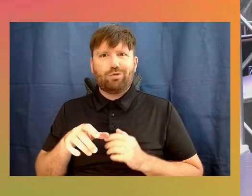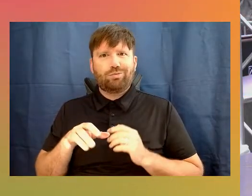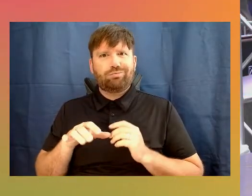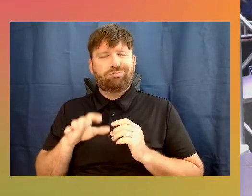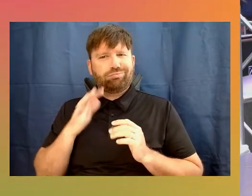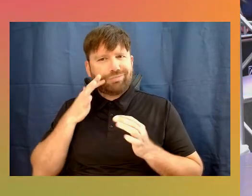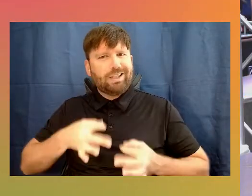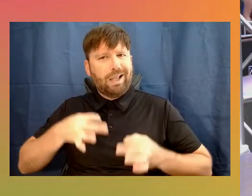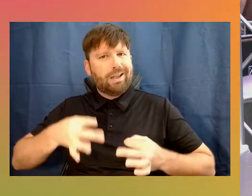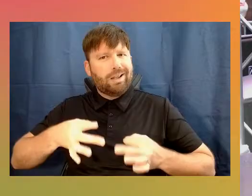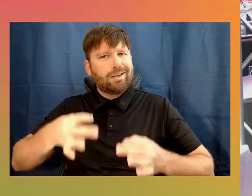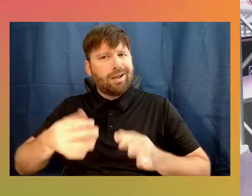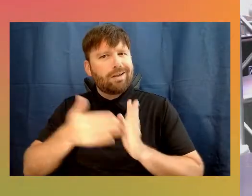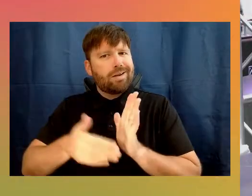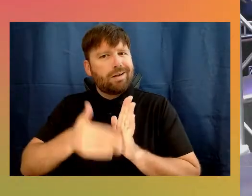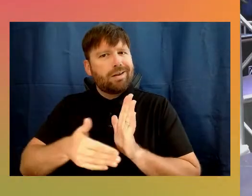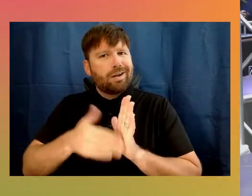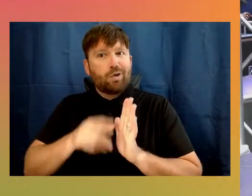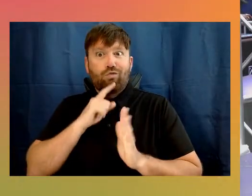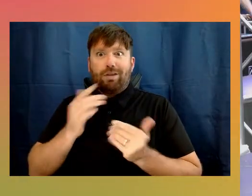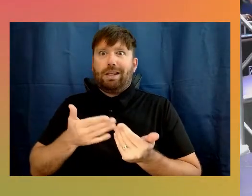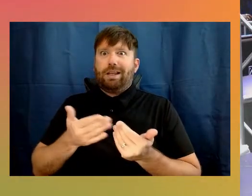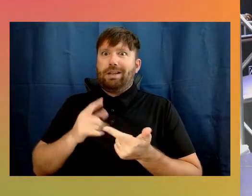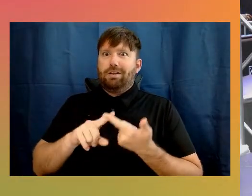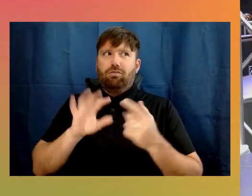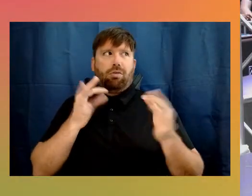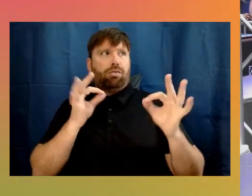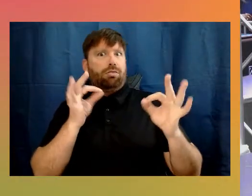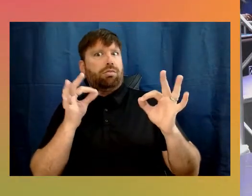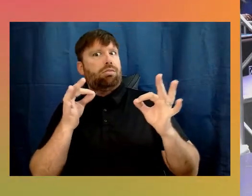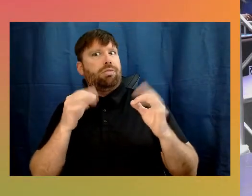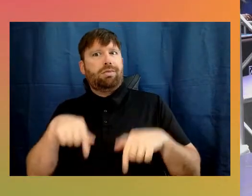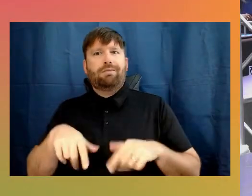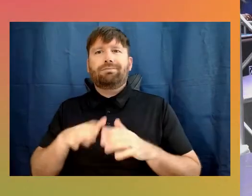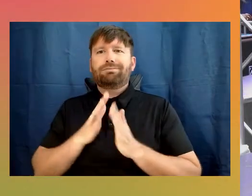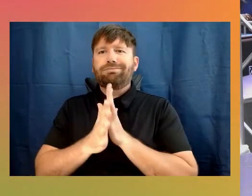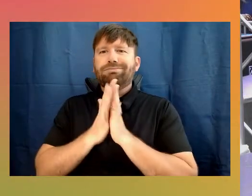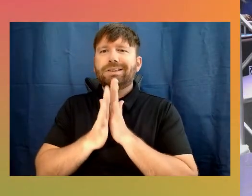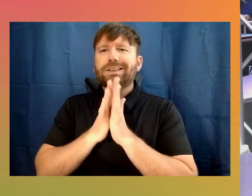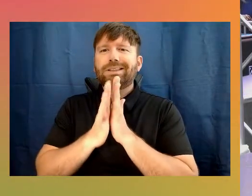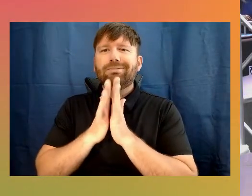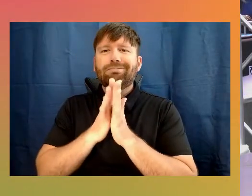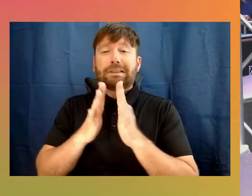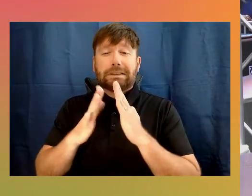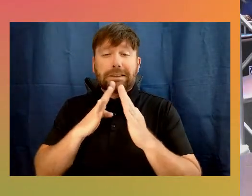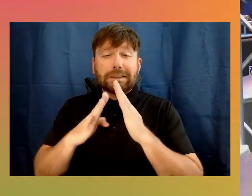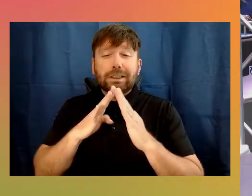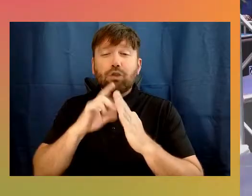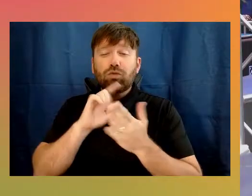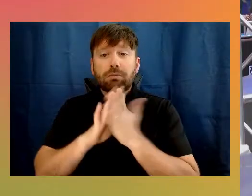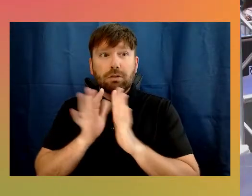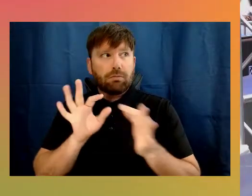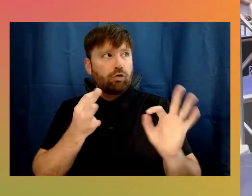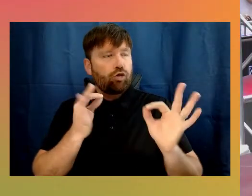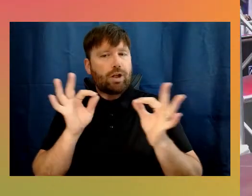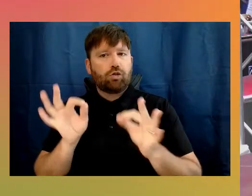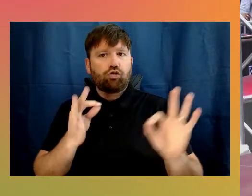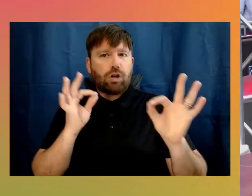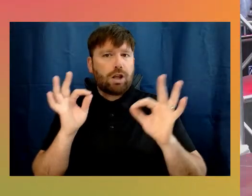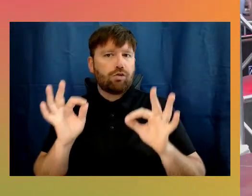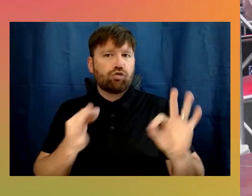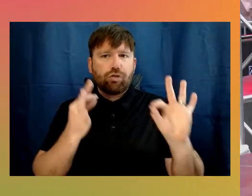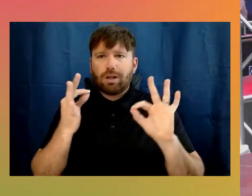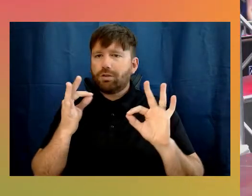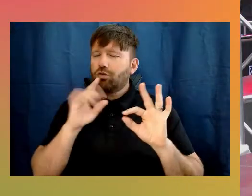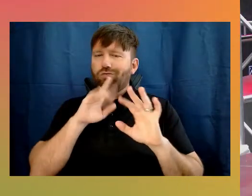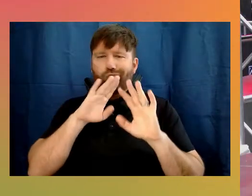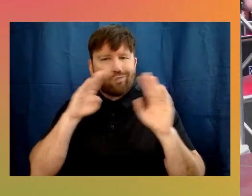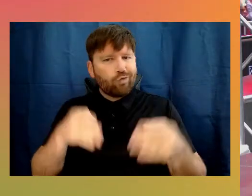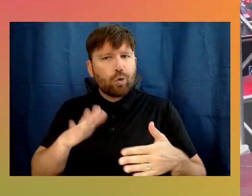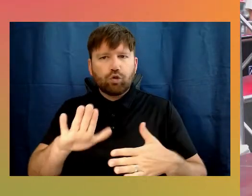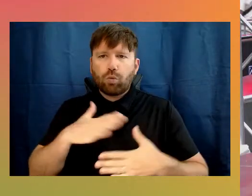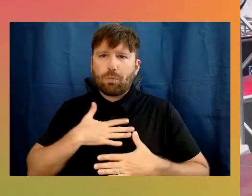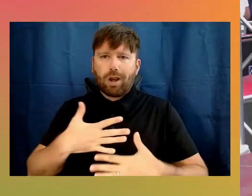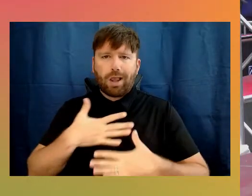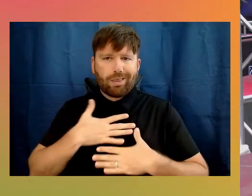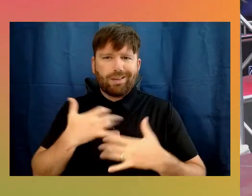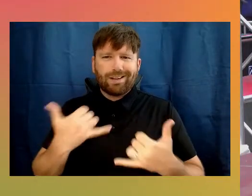IT IS A CONSTANT CHOICE.